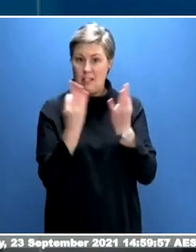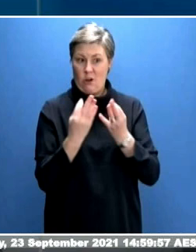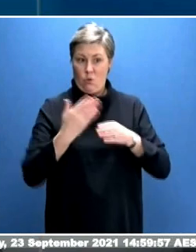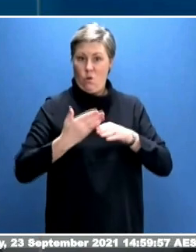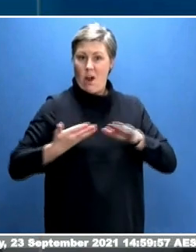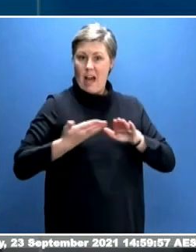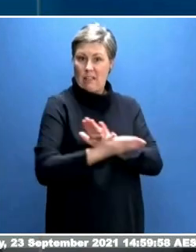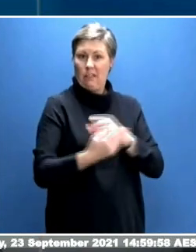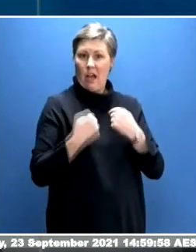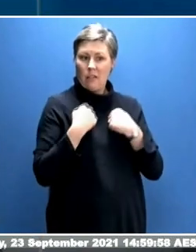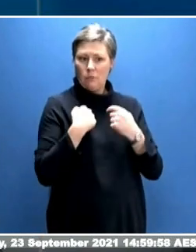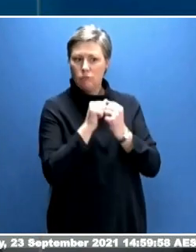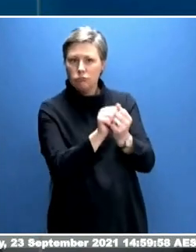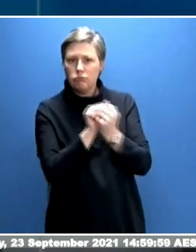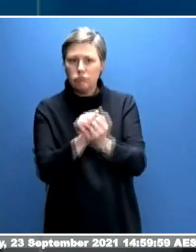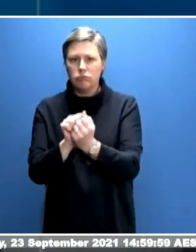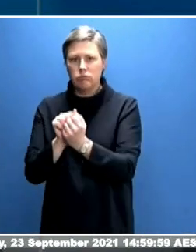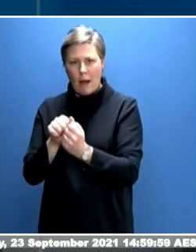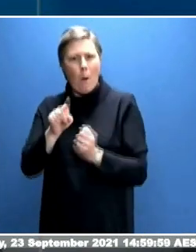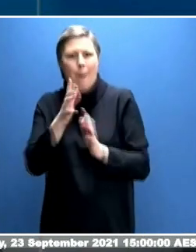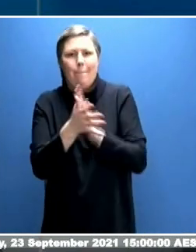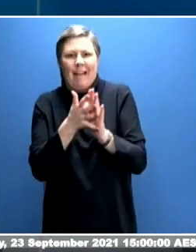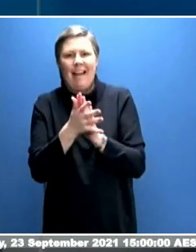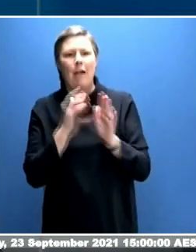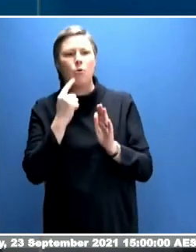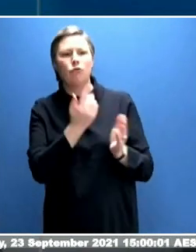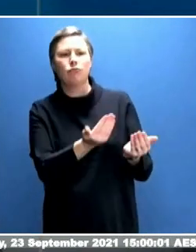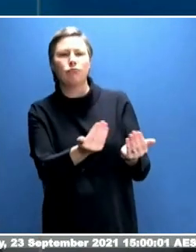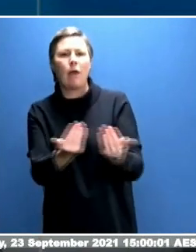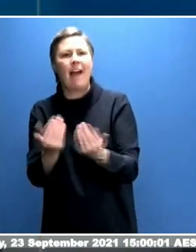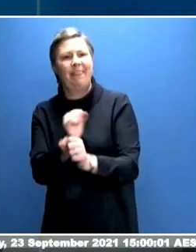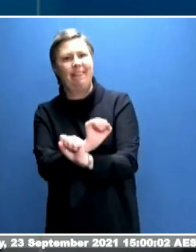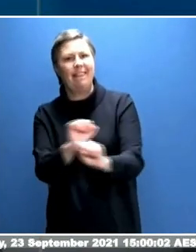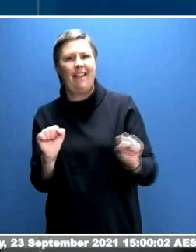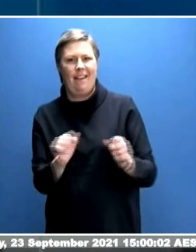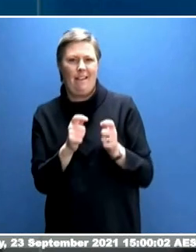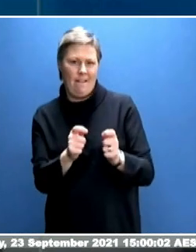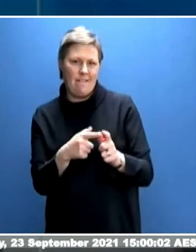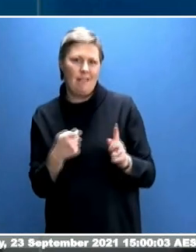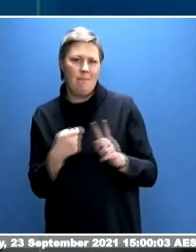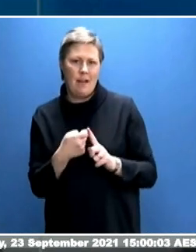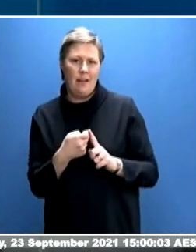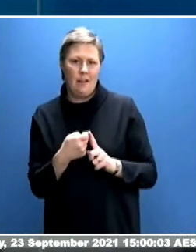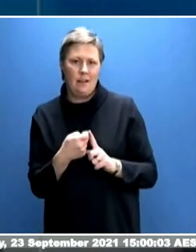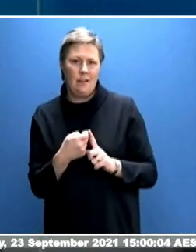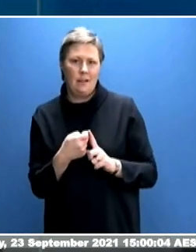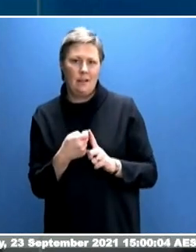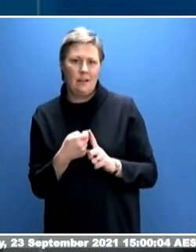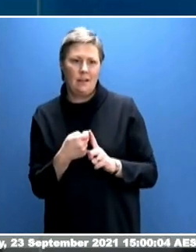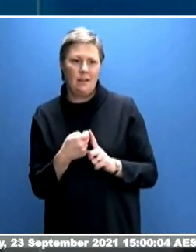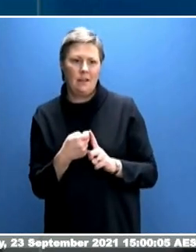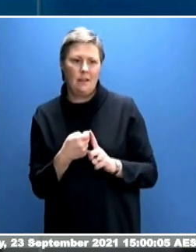programs with, so there, that is the group and that encompasses most, pretty much